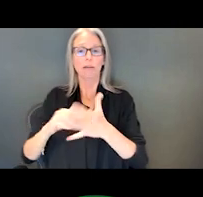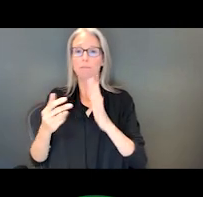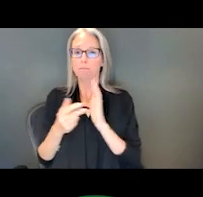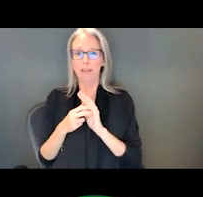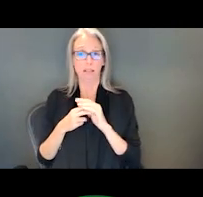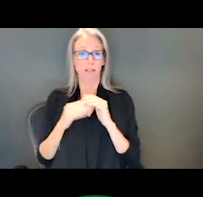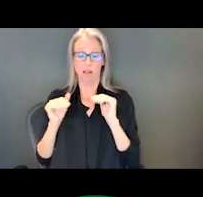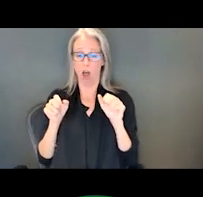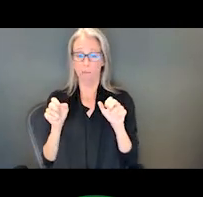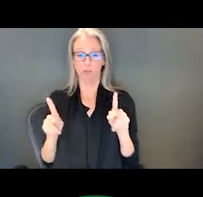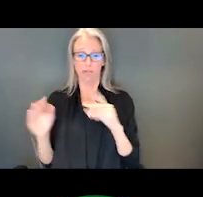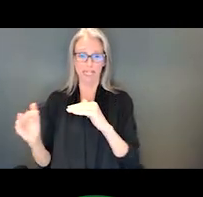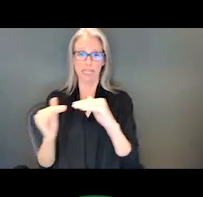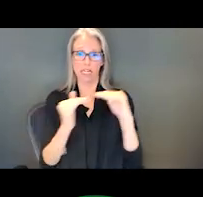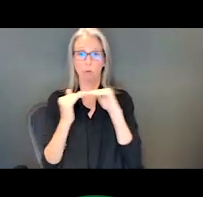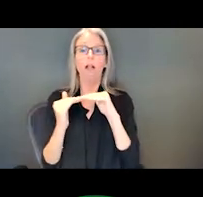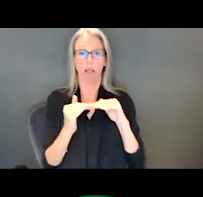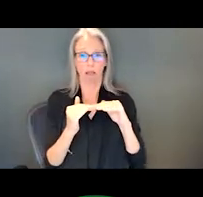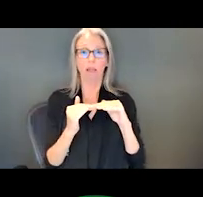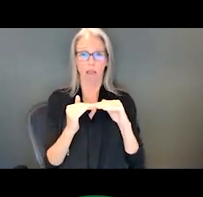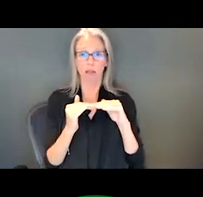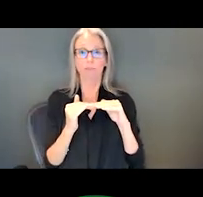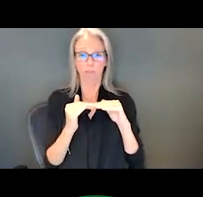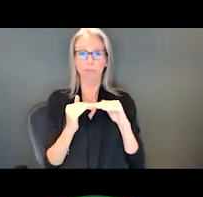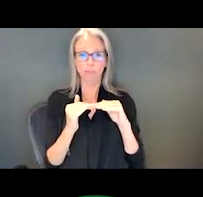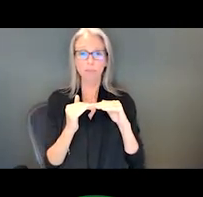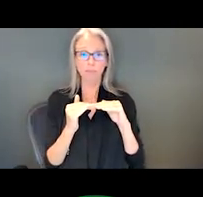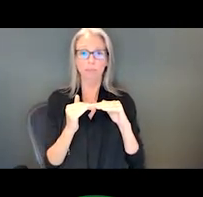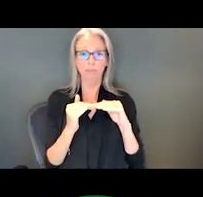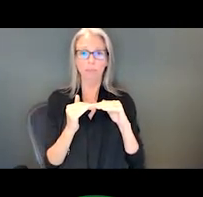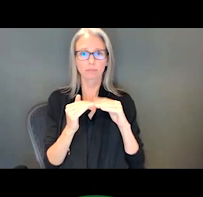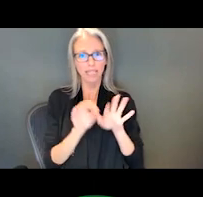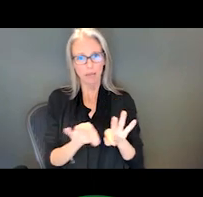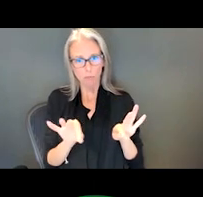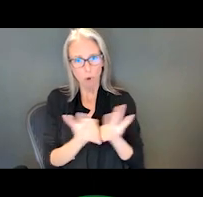And I love what Isabella said to the afternoon. She said, you can't add this on to someone's